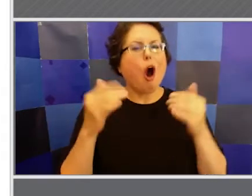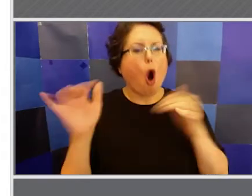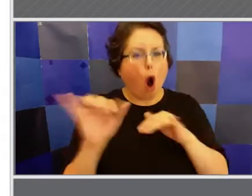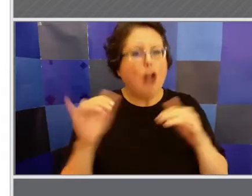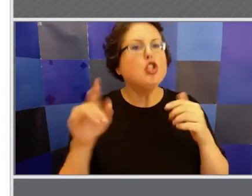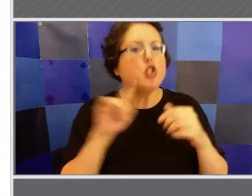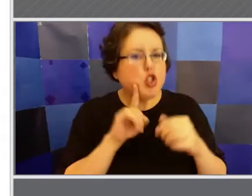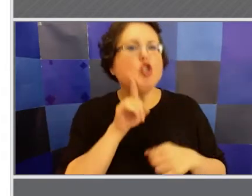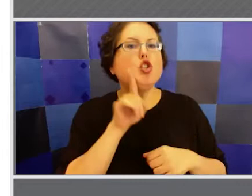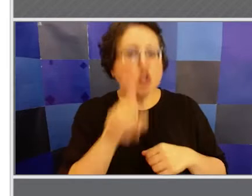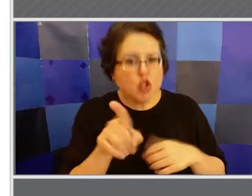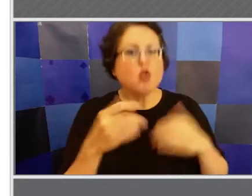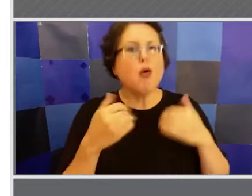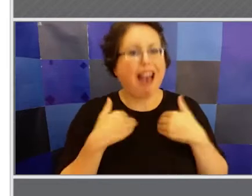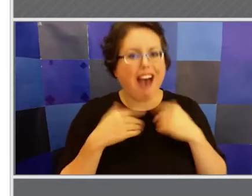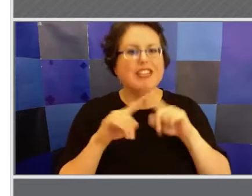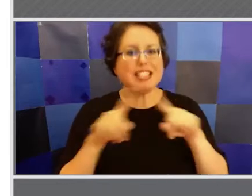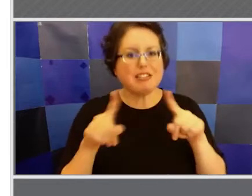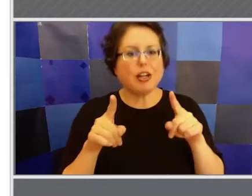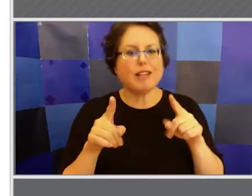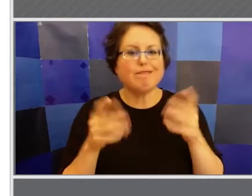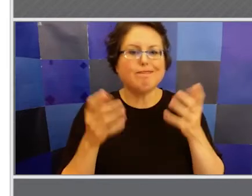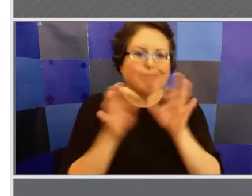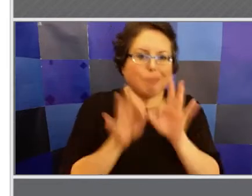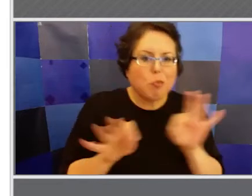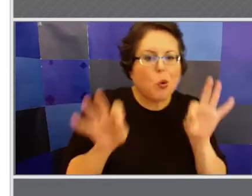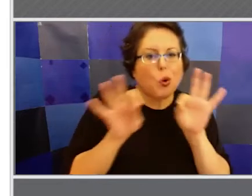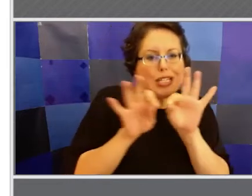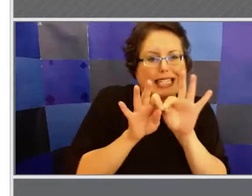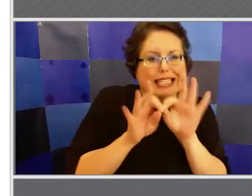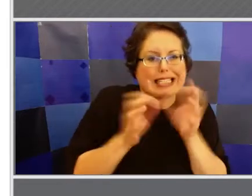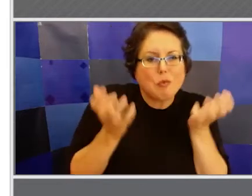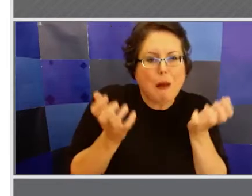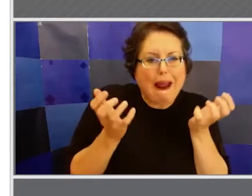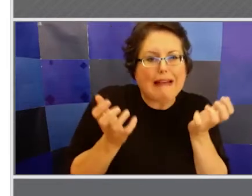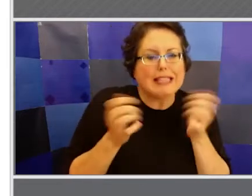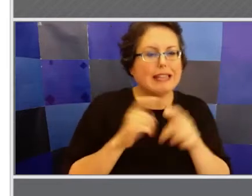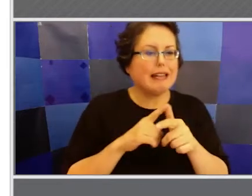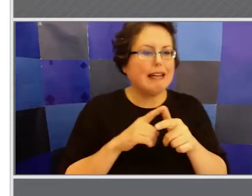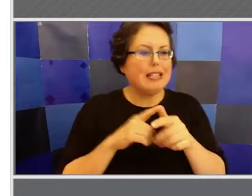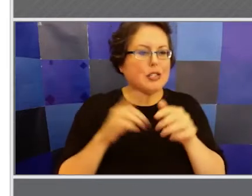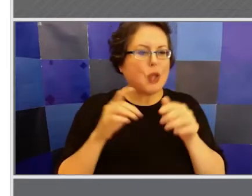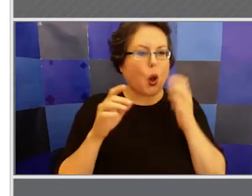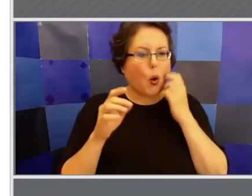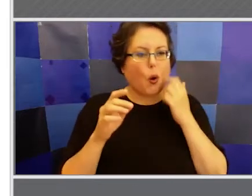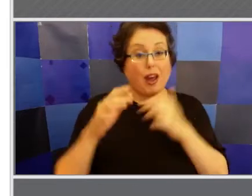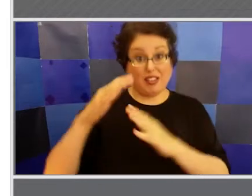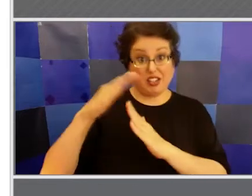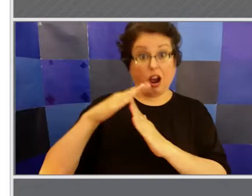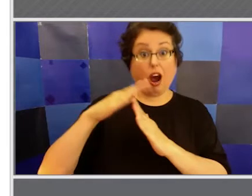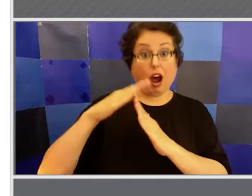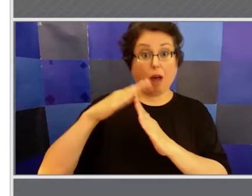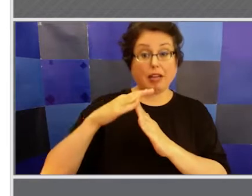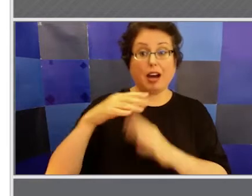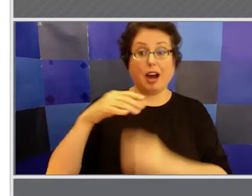So, a proposal that fits into this top criterion of public or employee safety or health is